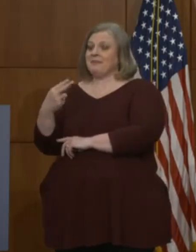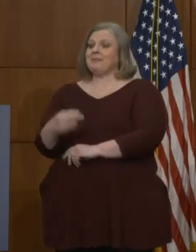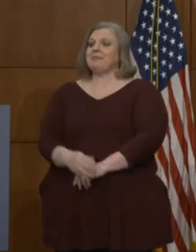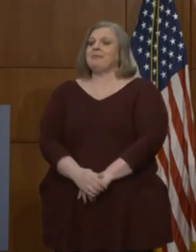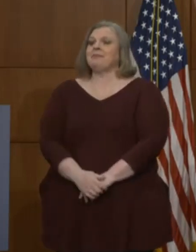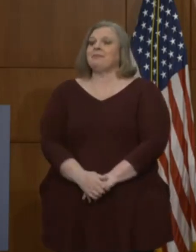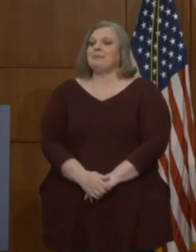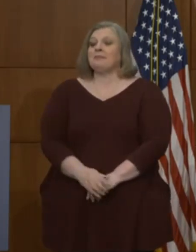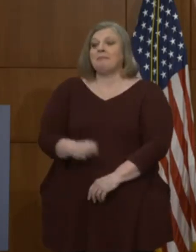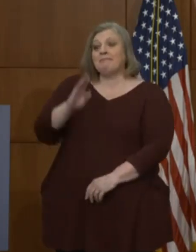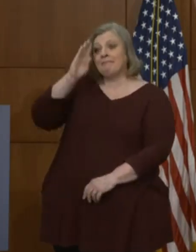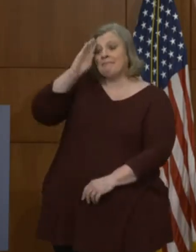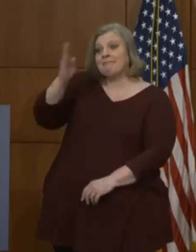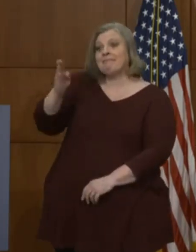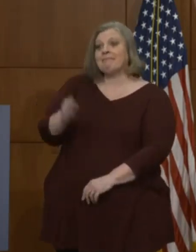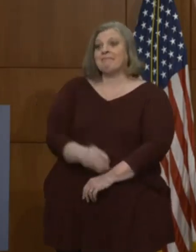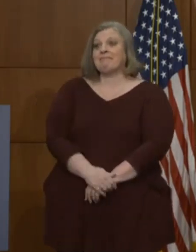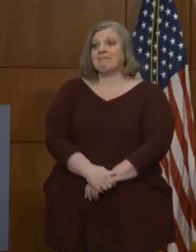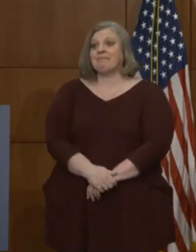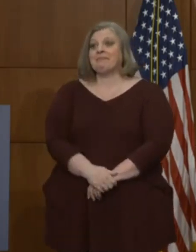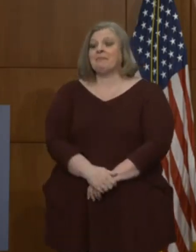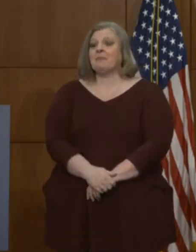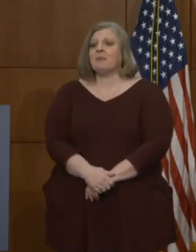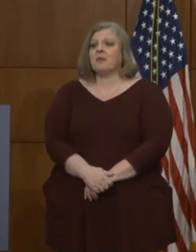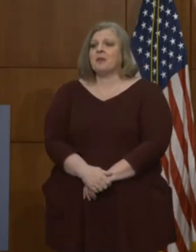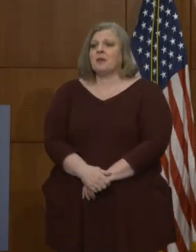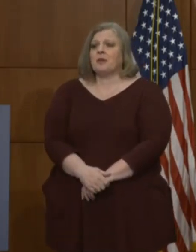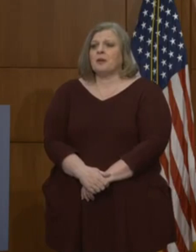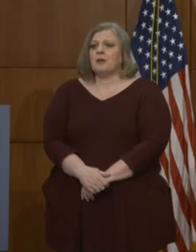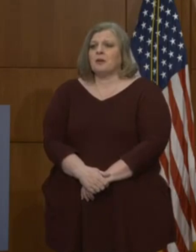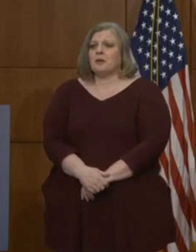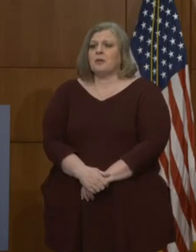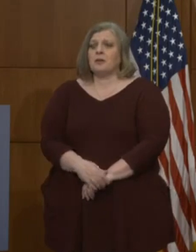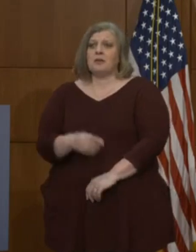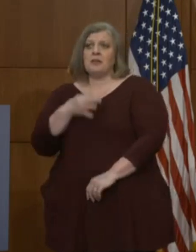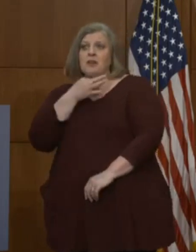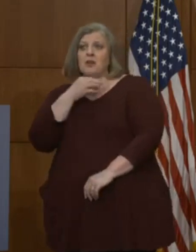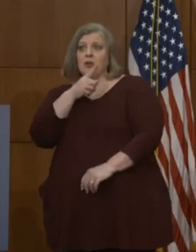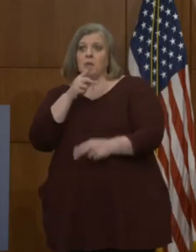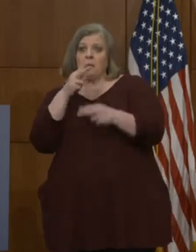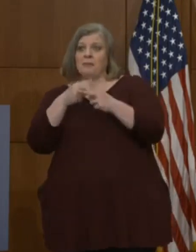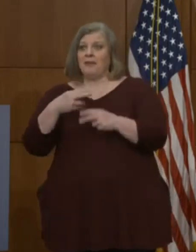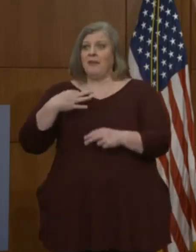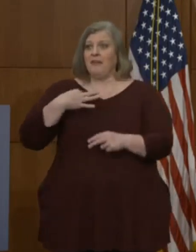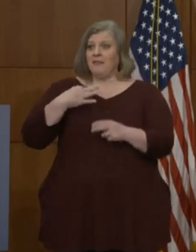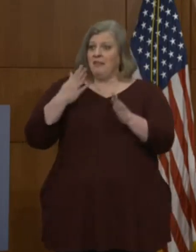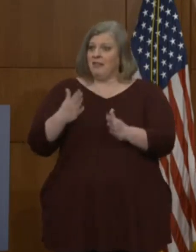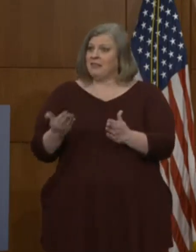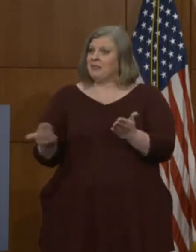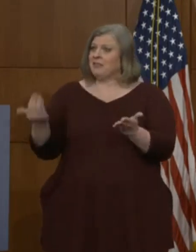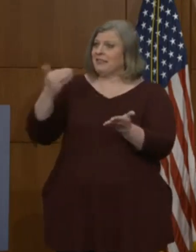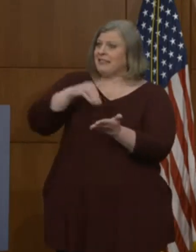VIRGINIA ARE. RIGHT TO MAX NUMBER THIRTY. HI YEAH- I WAS NUMBER THIRTY. HI YEAH- I WAS WONDERING ABOUT THE YOU WONDERING ABOUT THE YOU MENTIONED THE VOLUNTEERS AGAIN